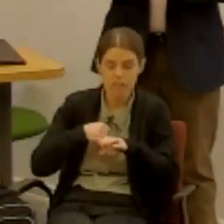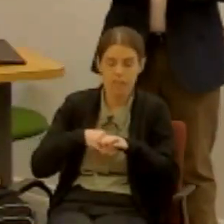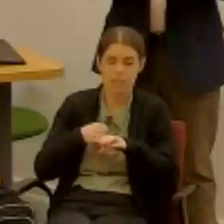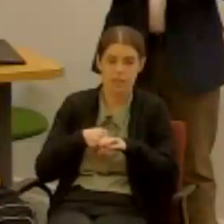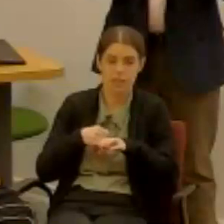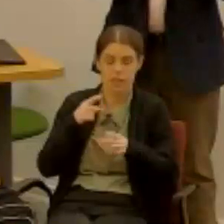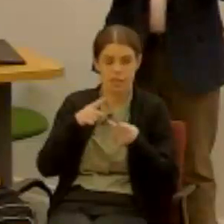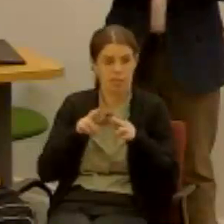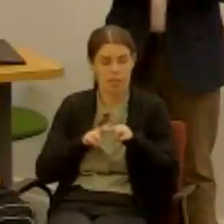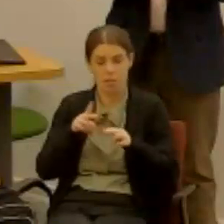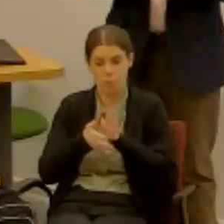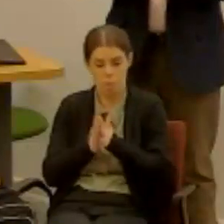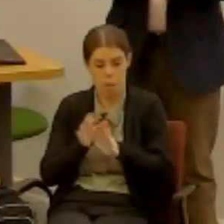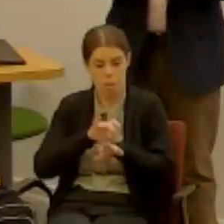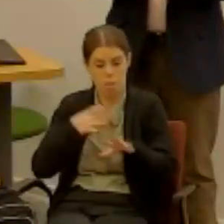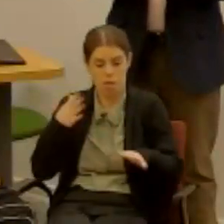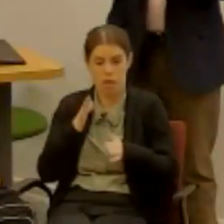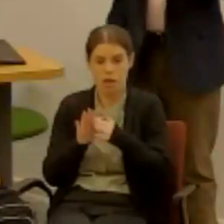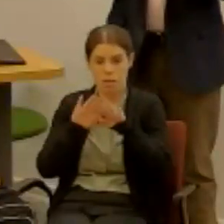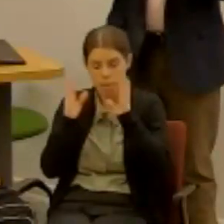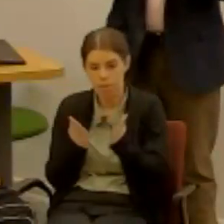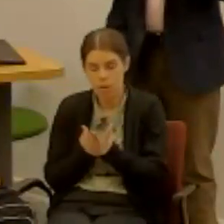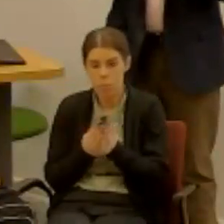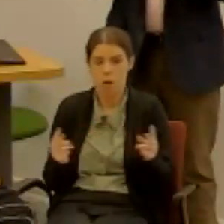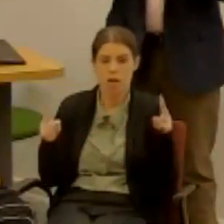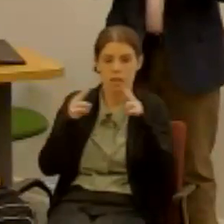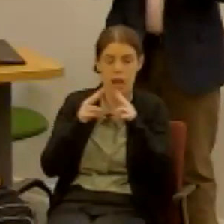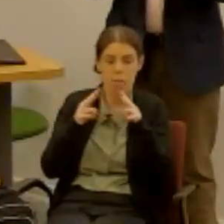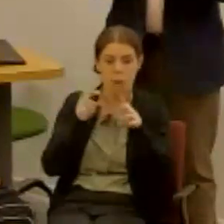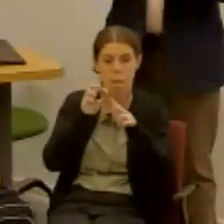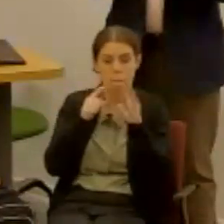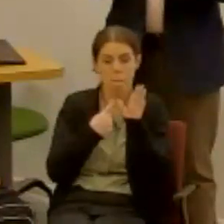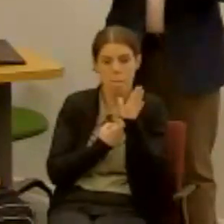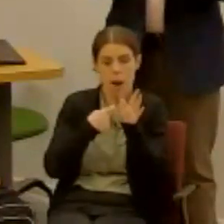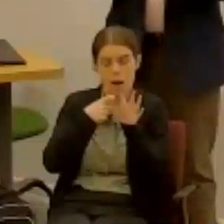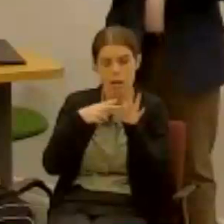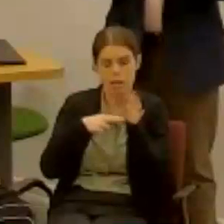disease if you played professional football and about a doubling of risk of Parkinson's disease.